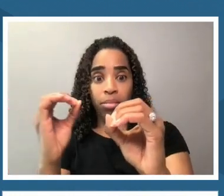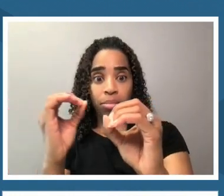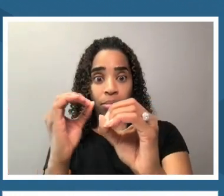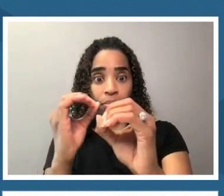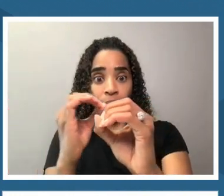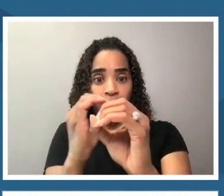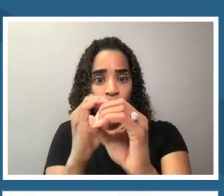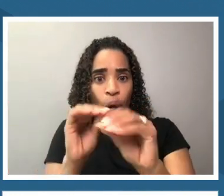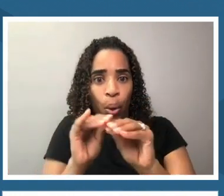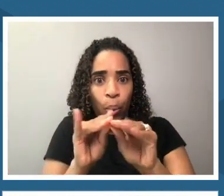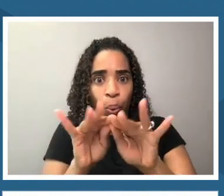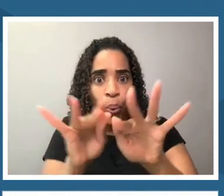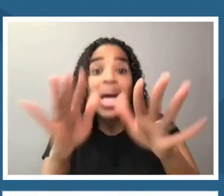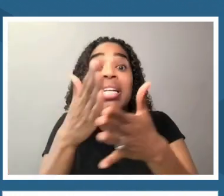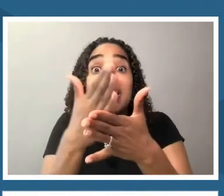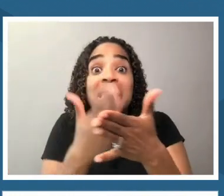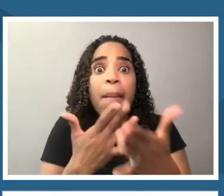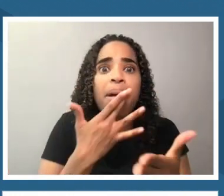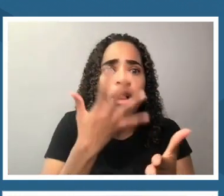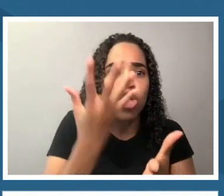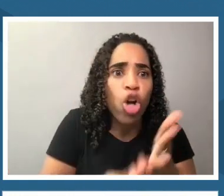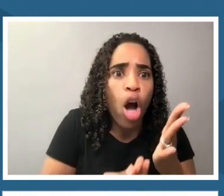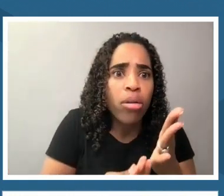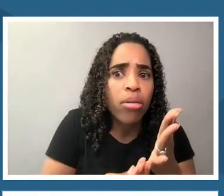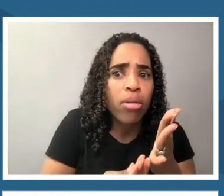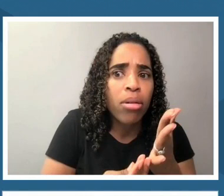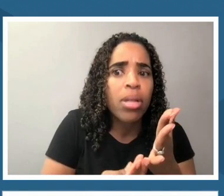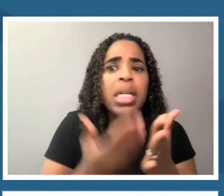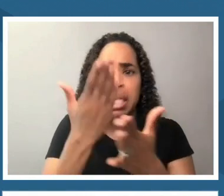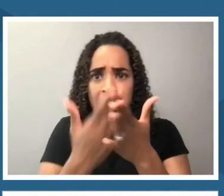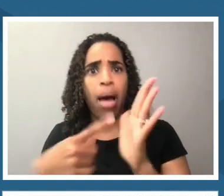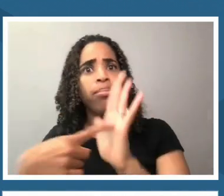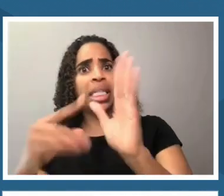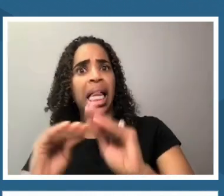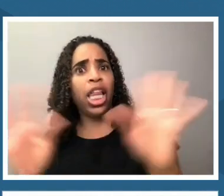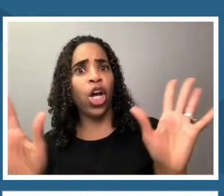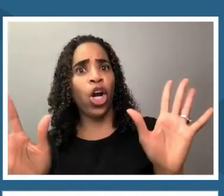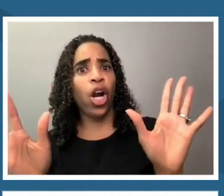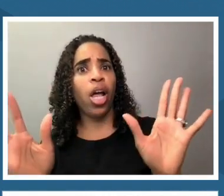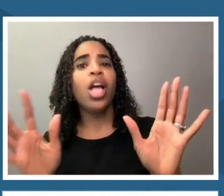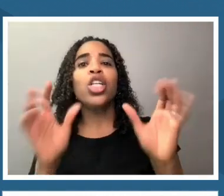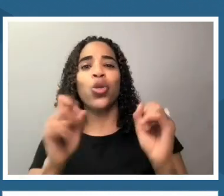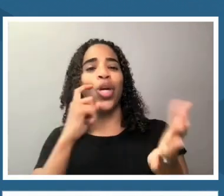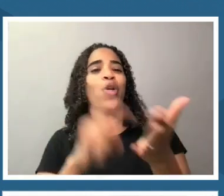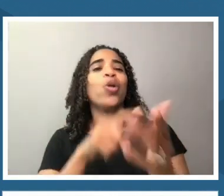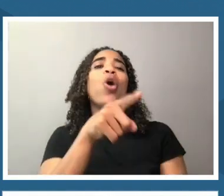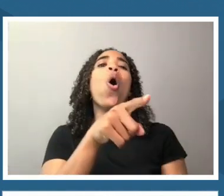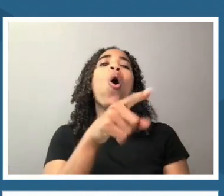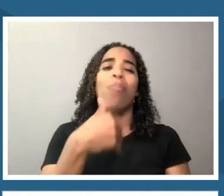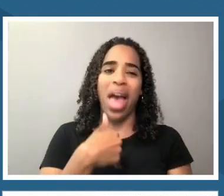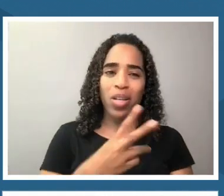missing and then you say aha there is